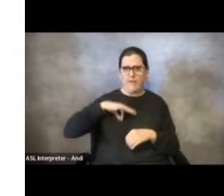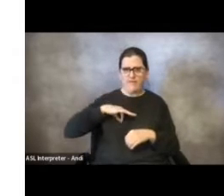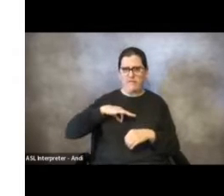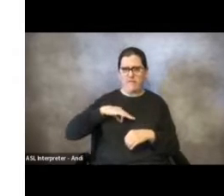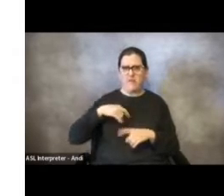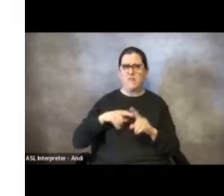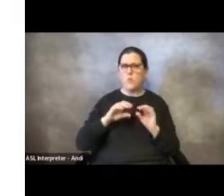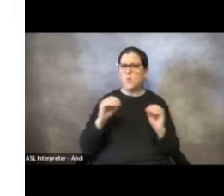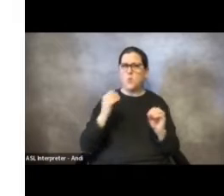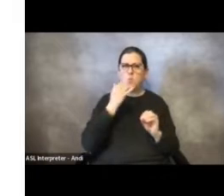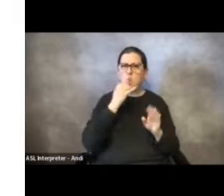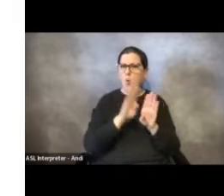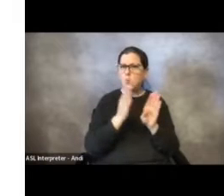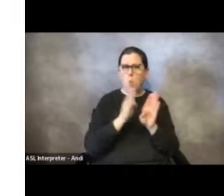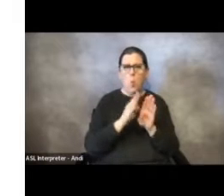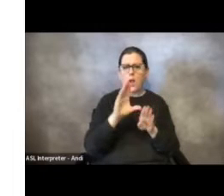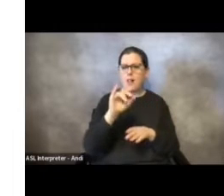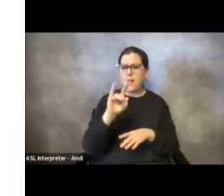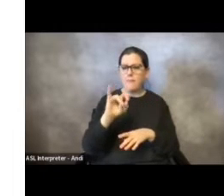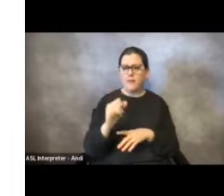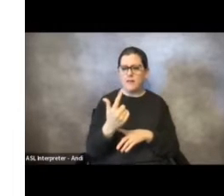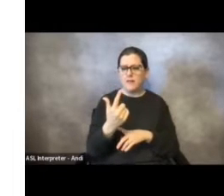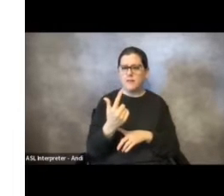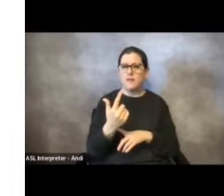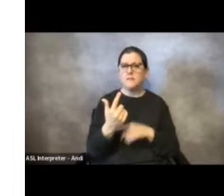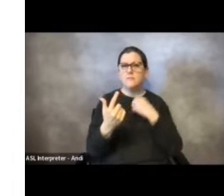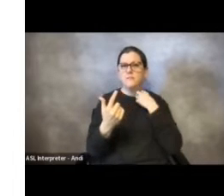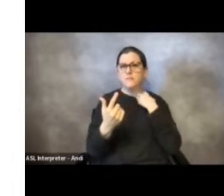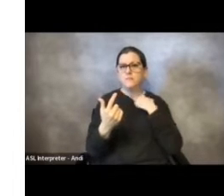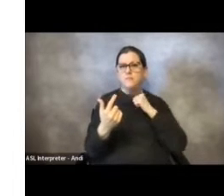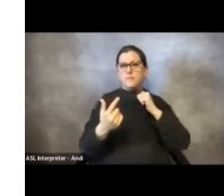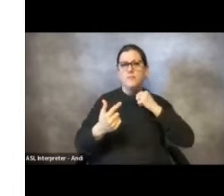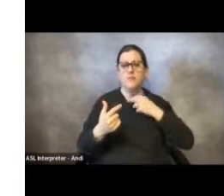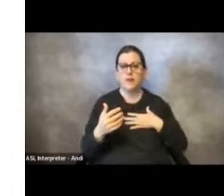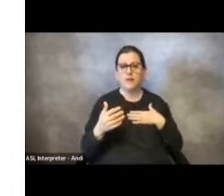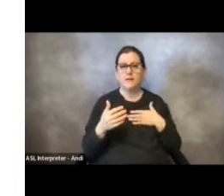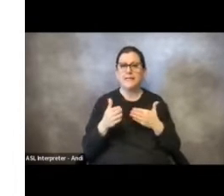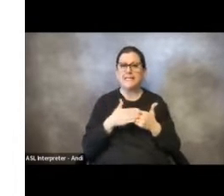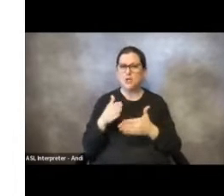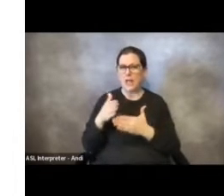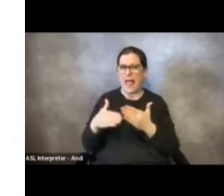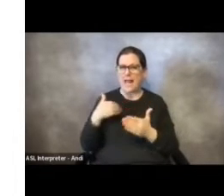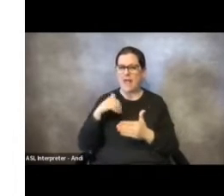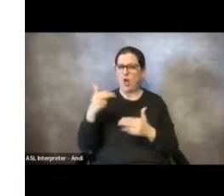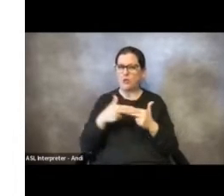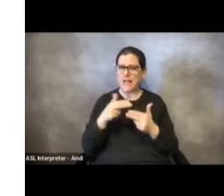claiming. Now near the end, I have actually a slide on Nebraska. So we'll dive into that a little bit deeper, so you